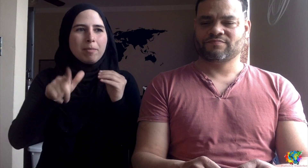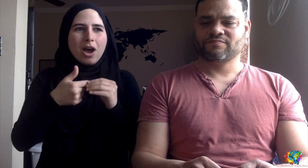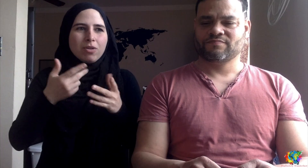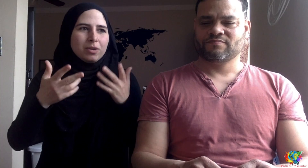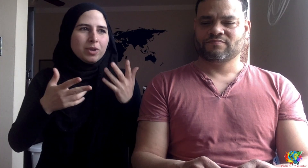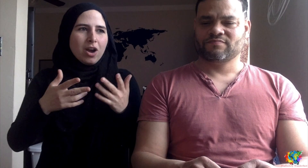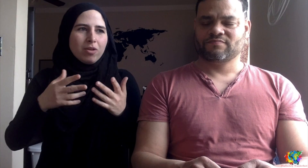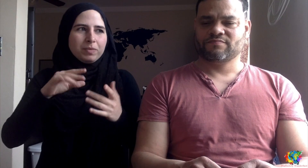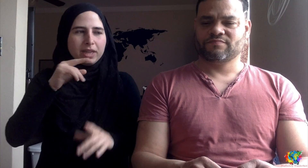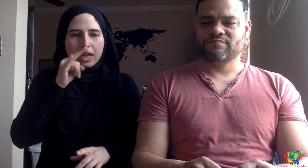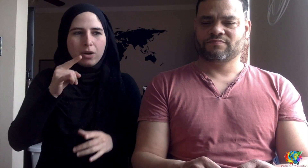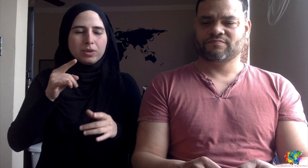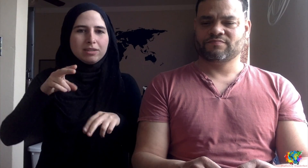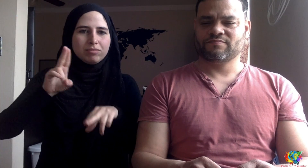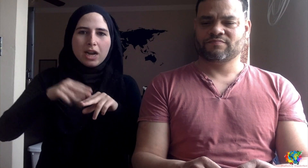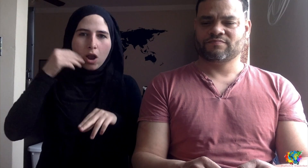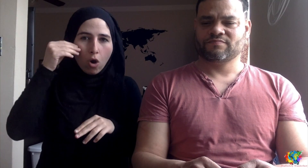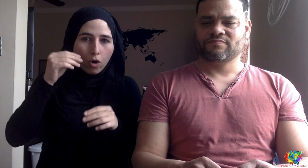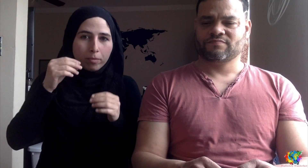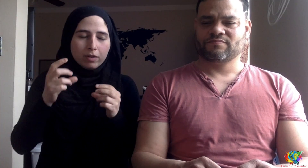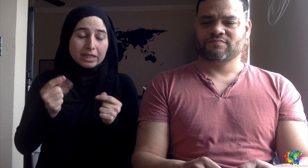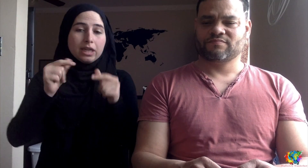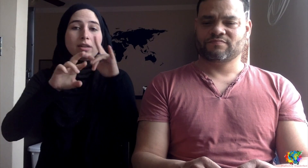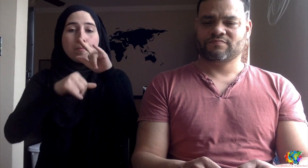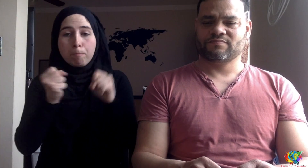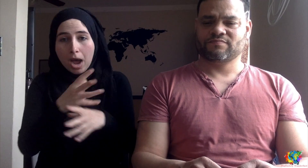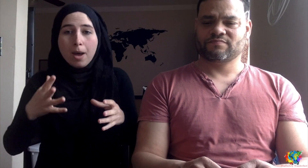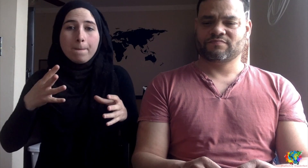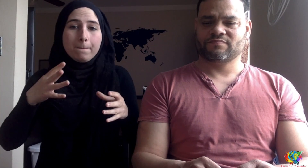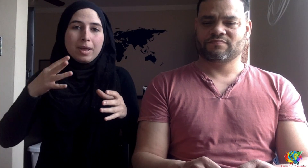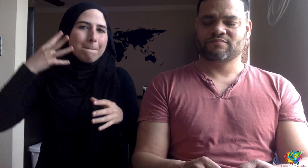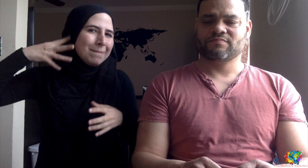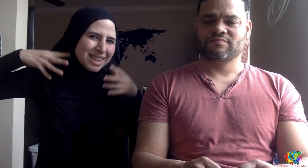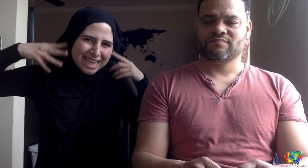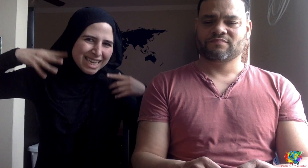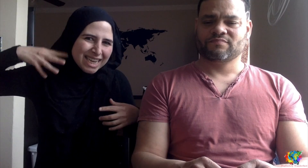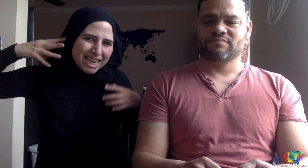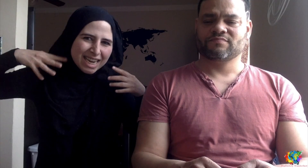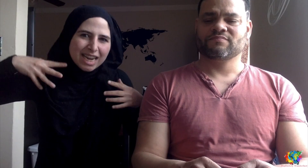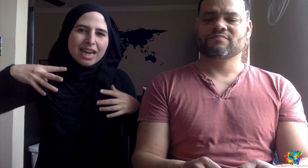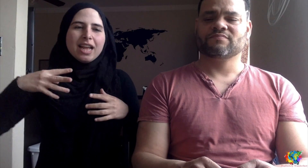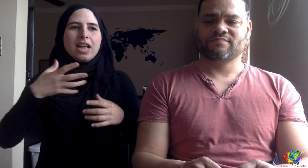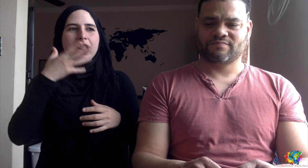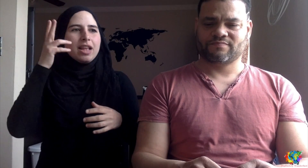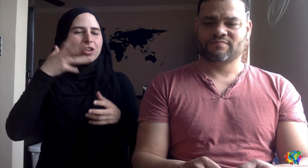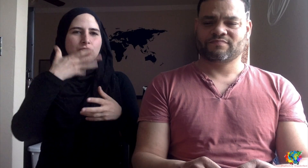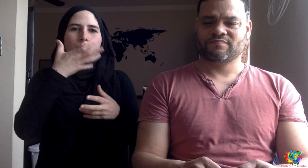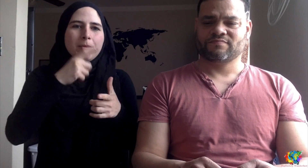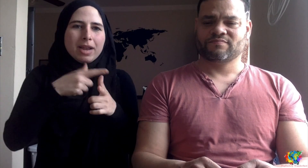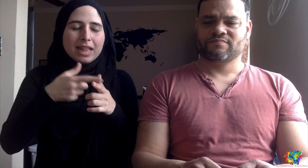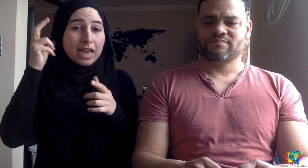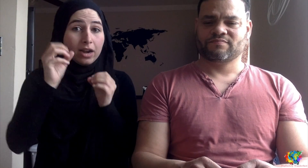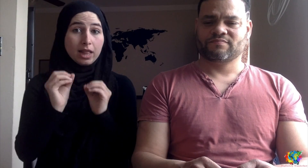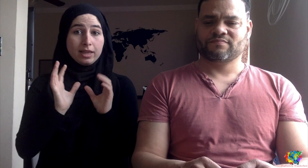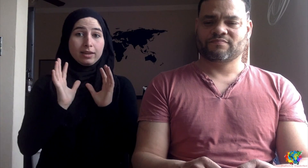Zee: A story of a kid was sitting at home when a bomb went off. His ears were bleeding. First he heard screaming then nothing after that